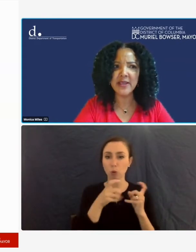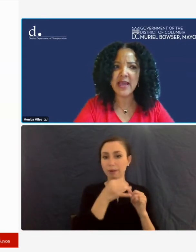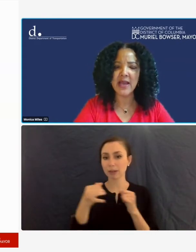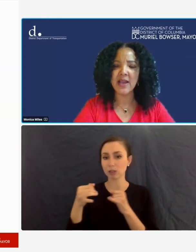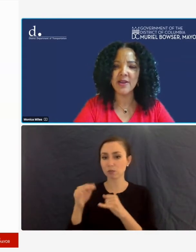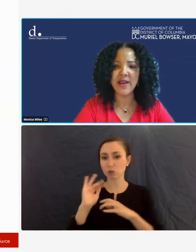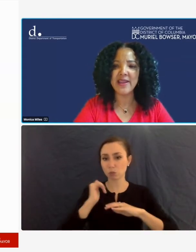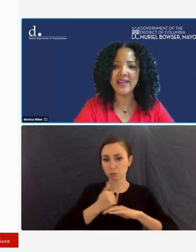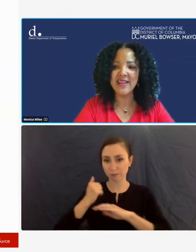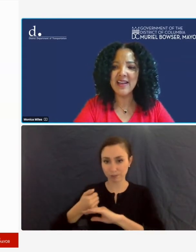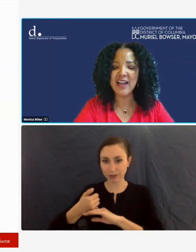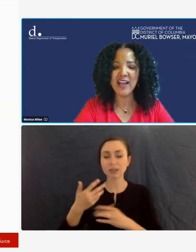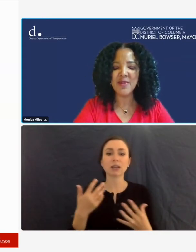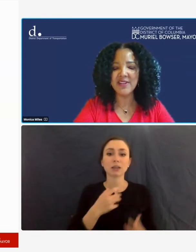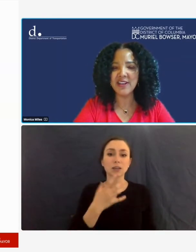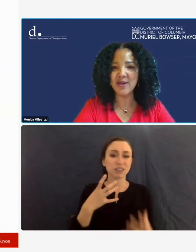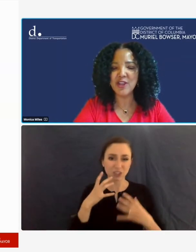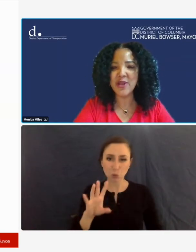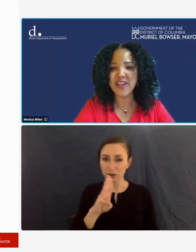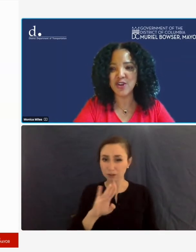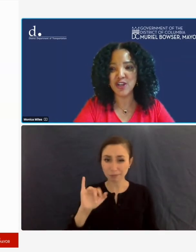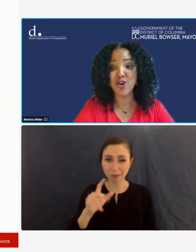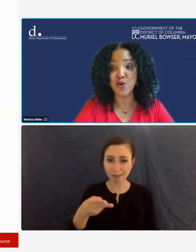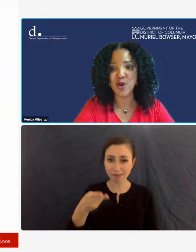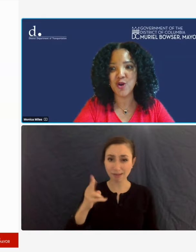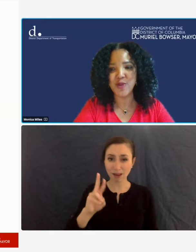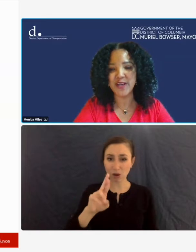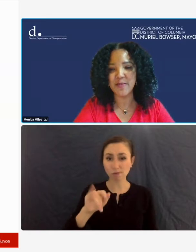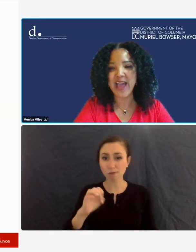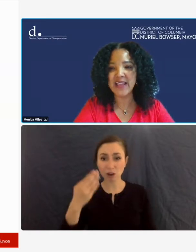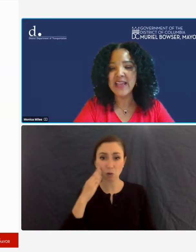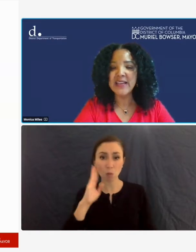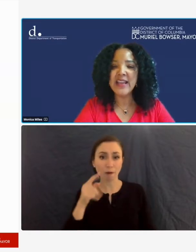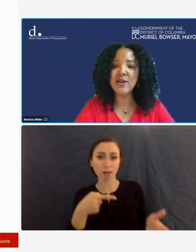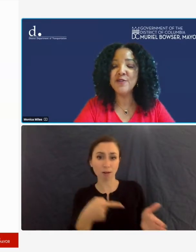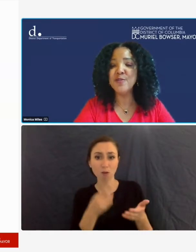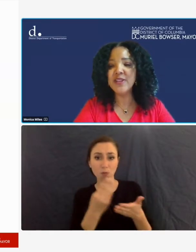higher rate um you know knowing that you're going to owe owe money back now if you're billing at a